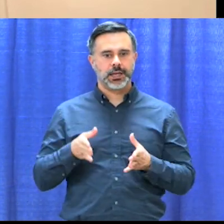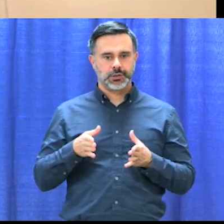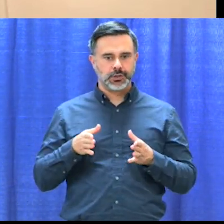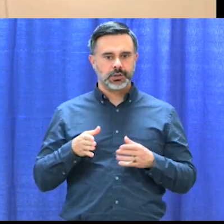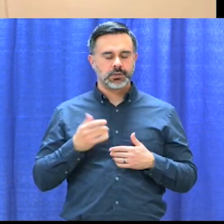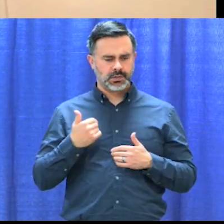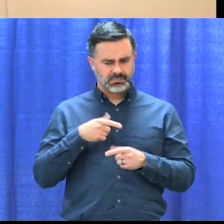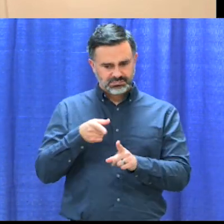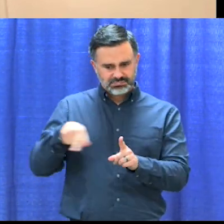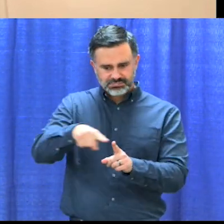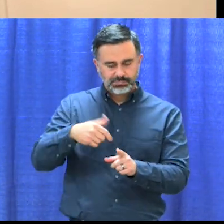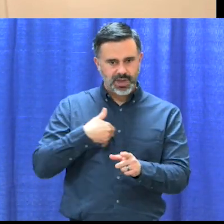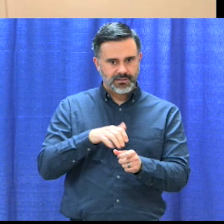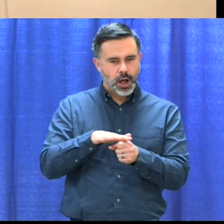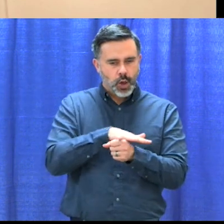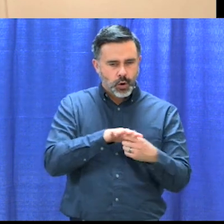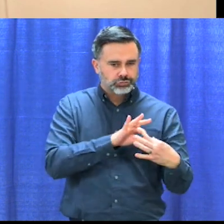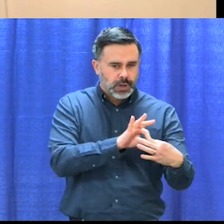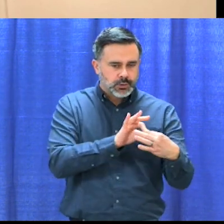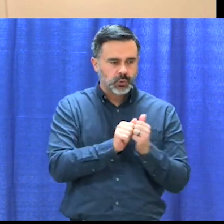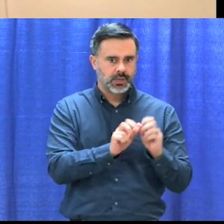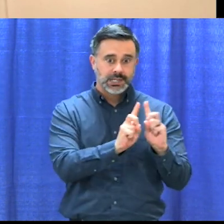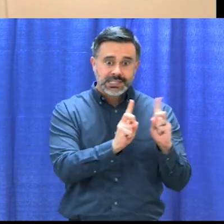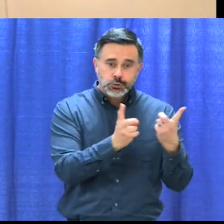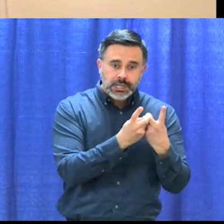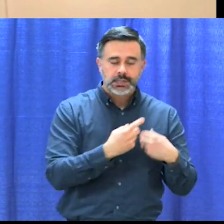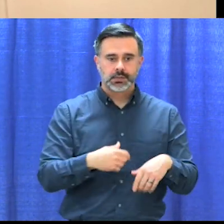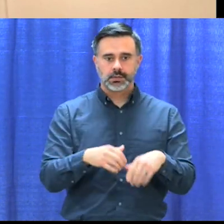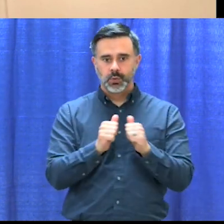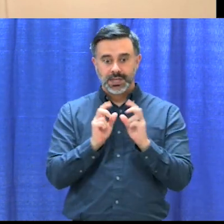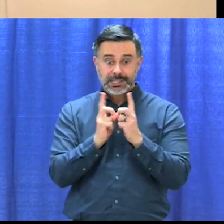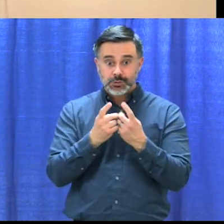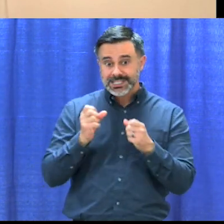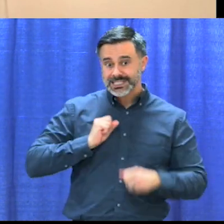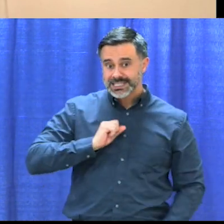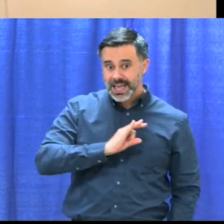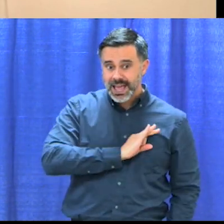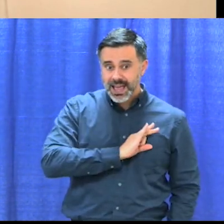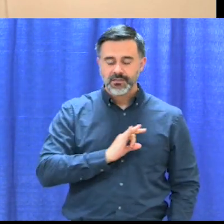connections and relationships with your districts, with your district staff in terms of getting the word out.